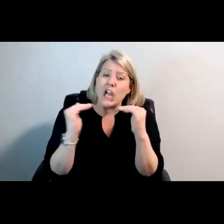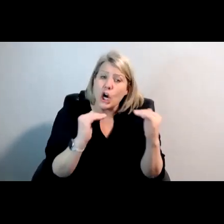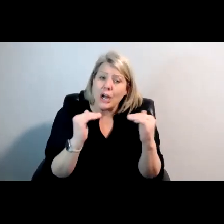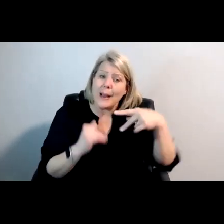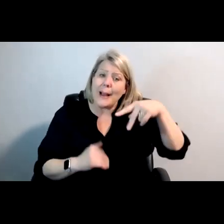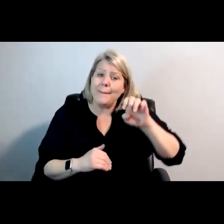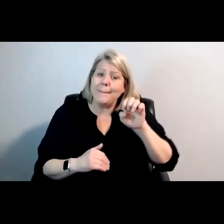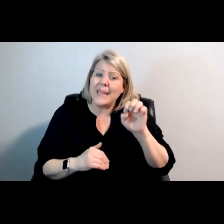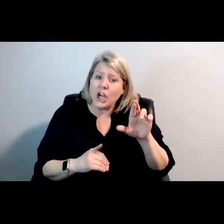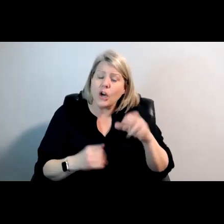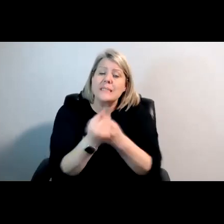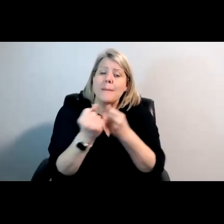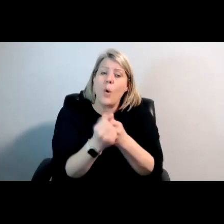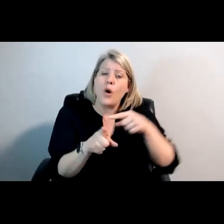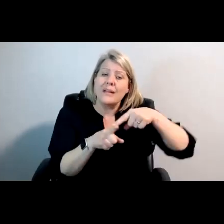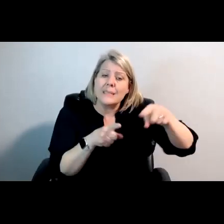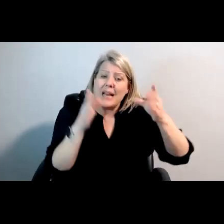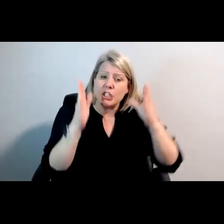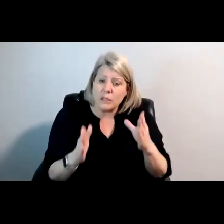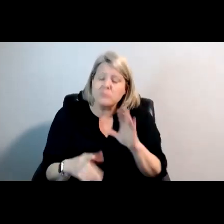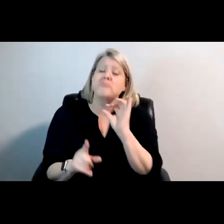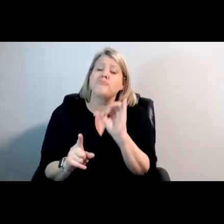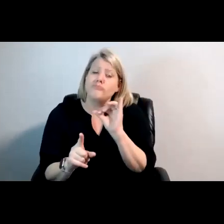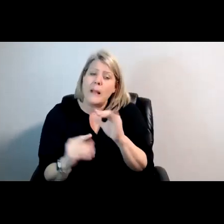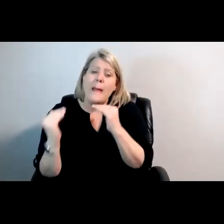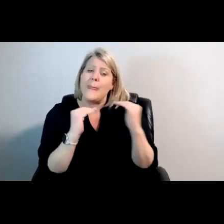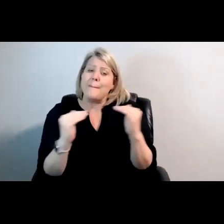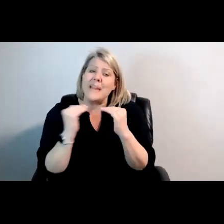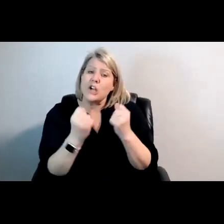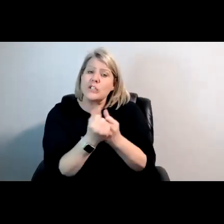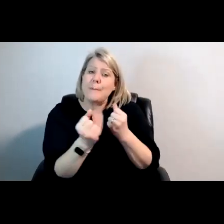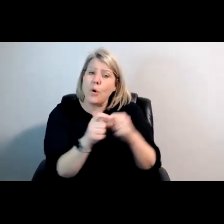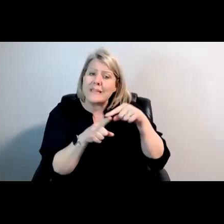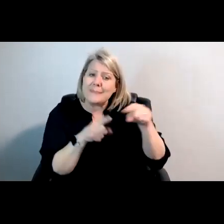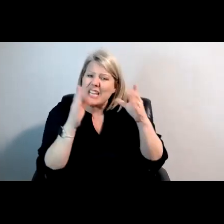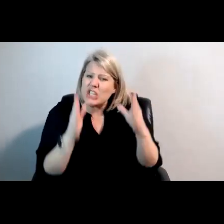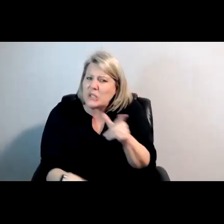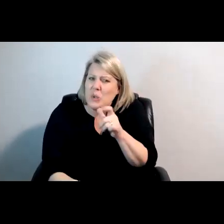[Tina] So if the peer support specialist, who is that kind of a person?